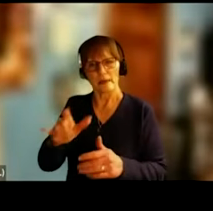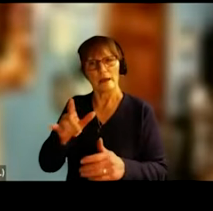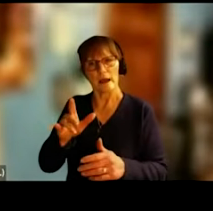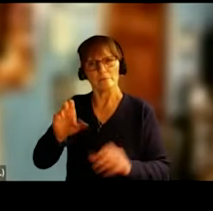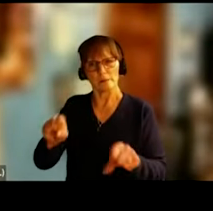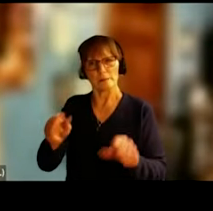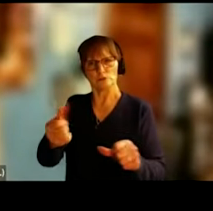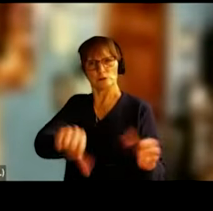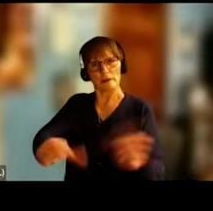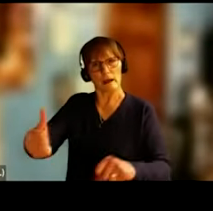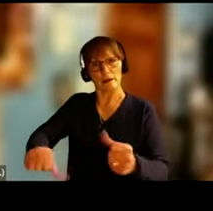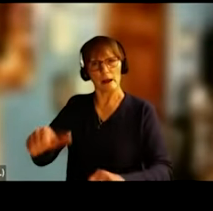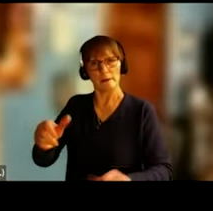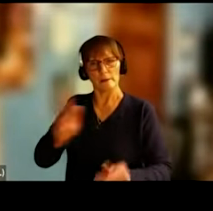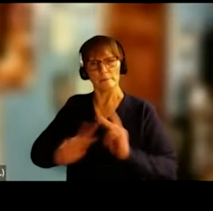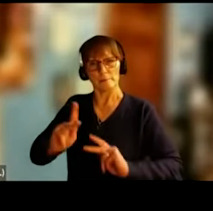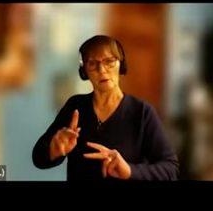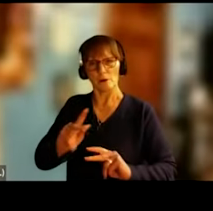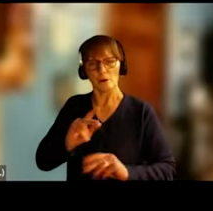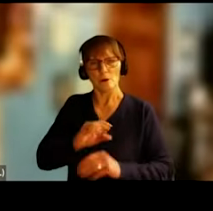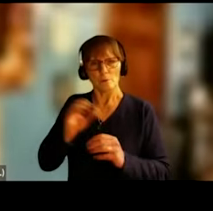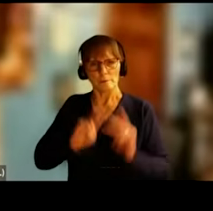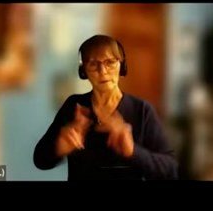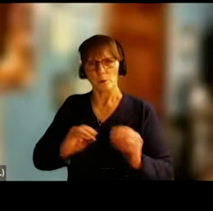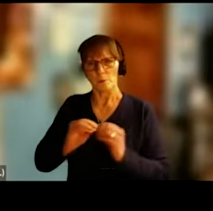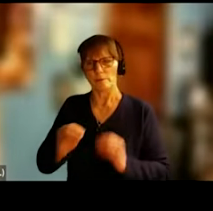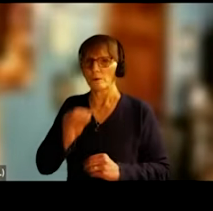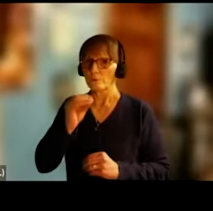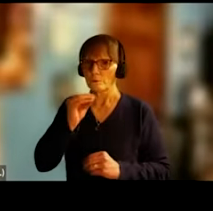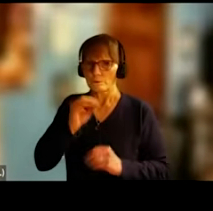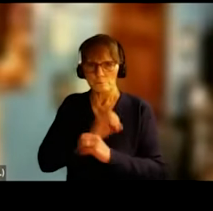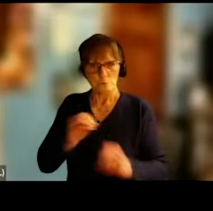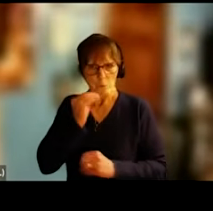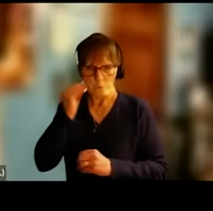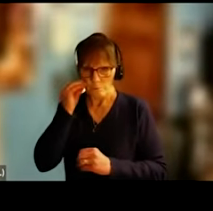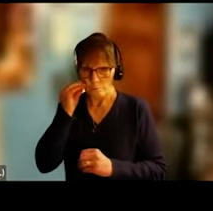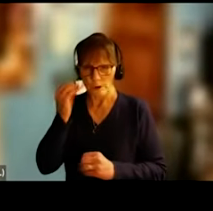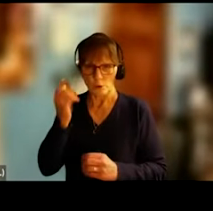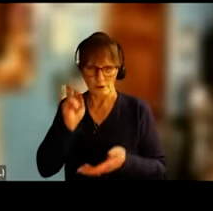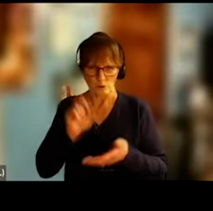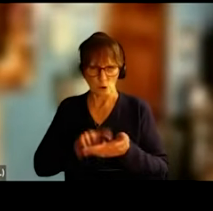who have a history of mental illness and homelessness, which we see often. So part of this challenge